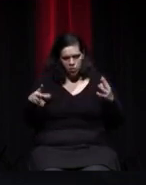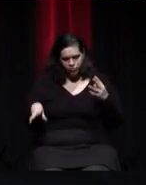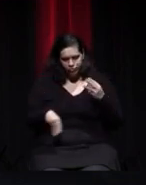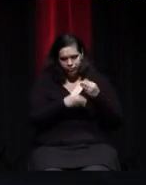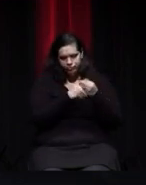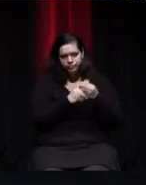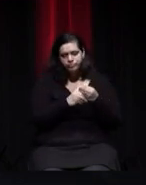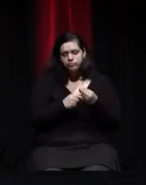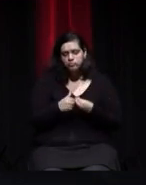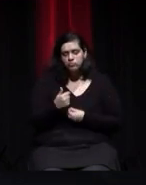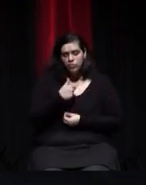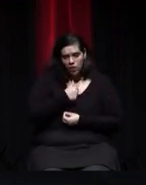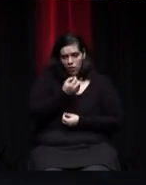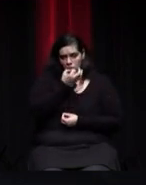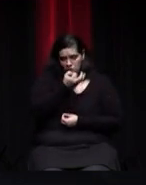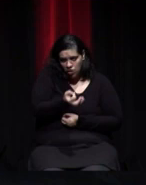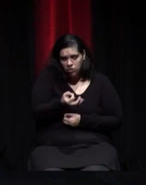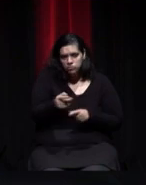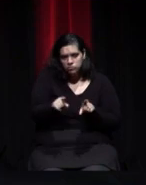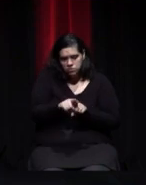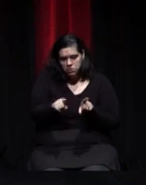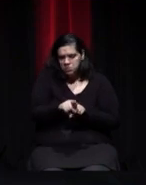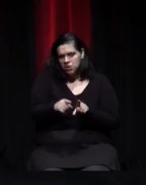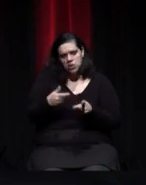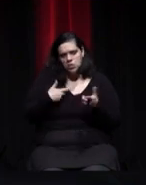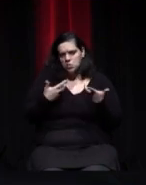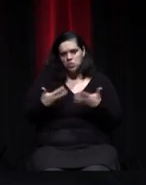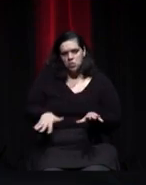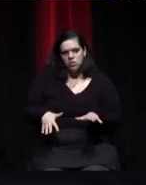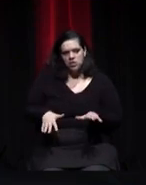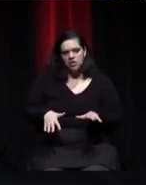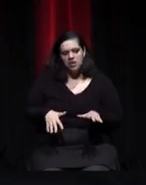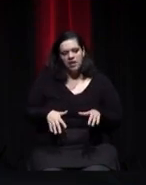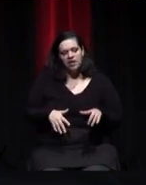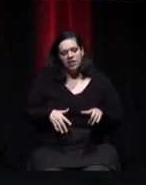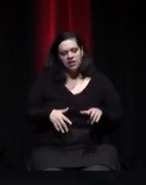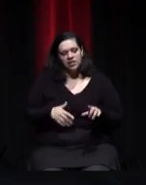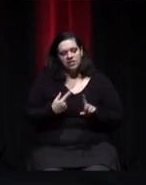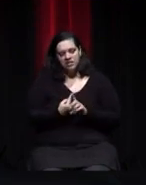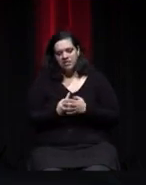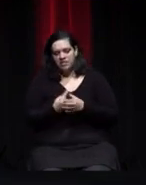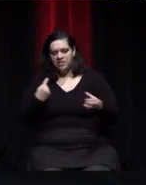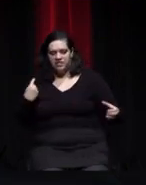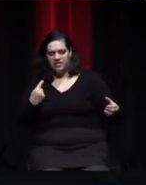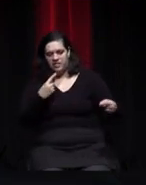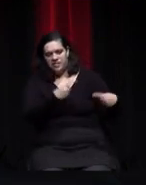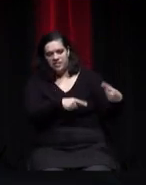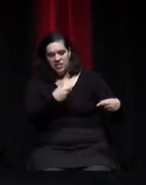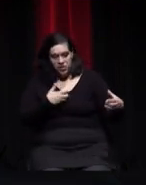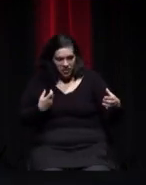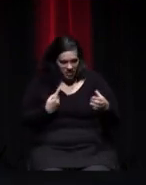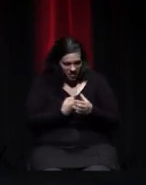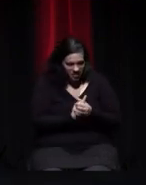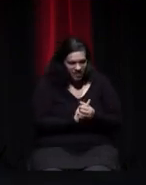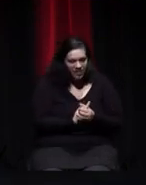I do want to stay out of the discussion. I want to join the fourth, but not the fourth power.